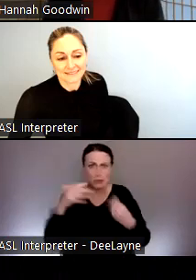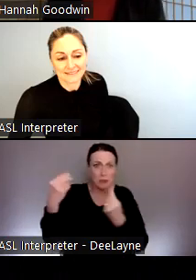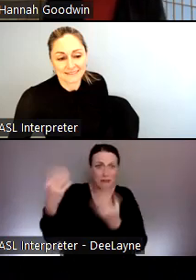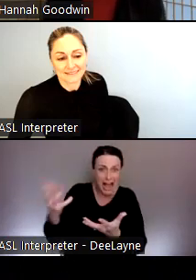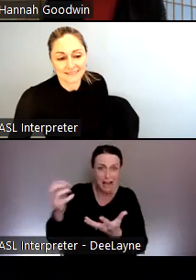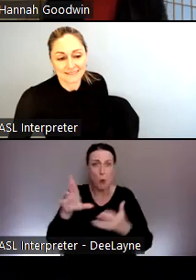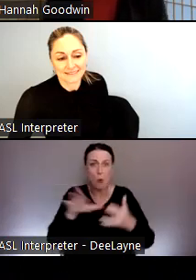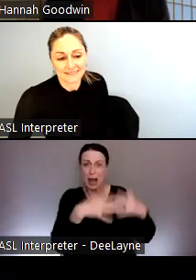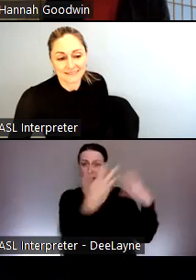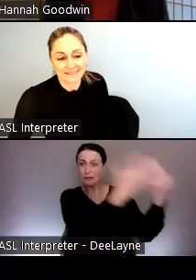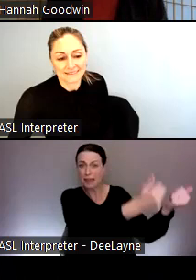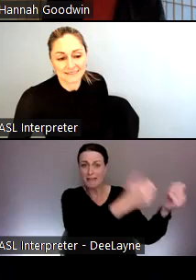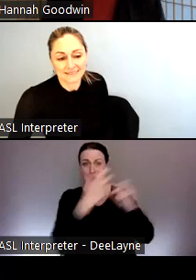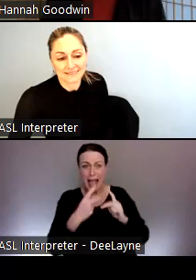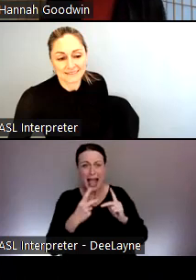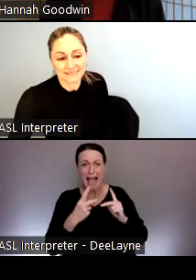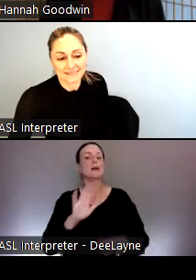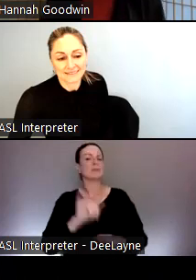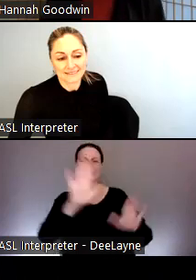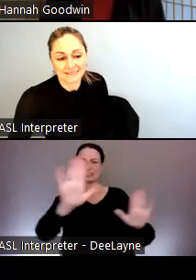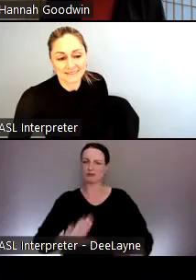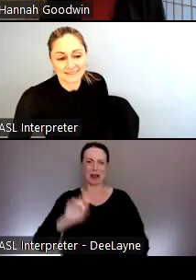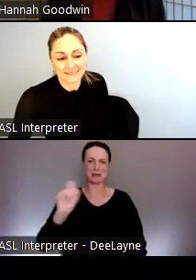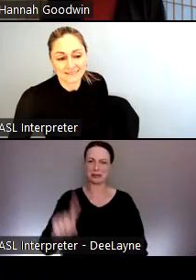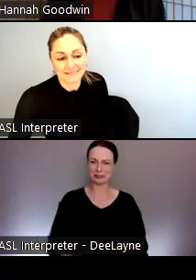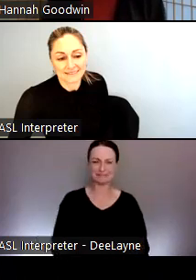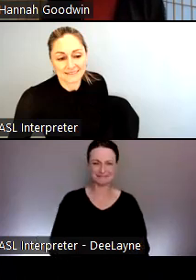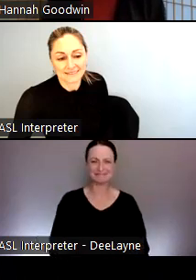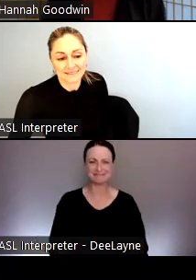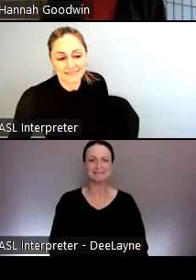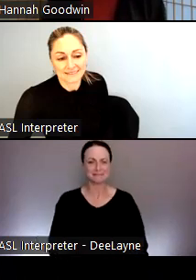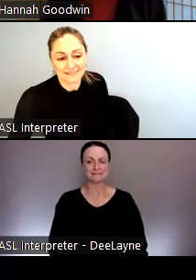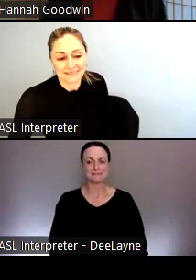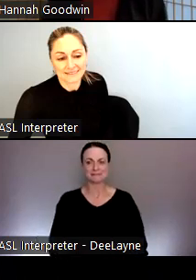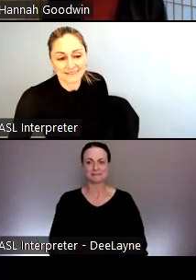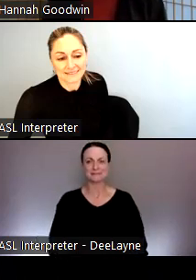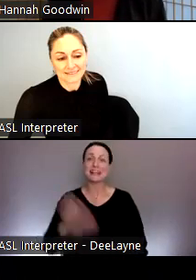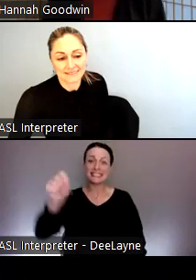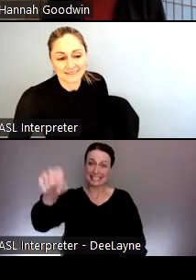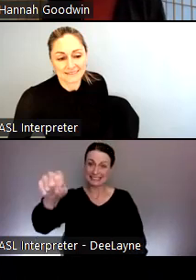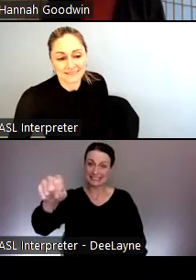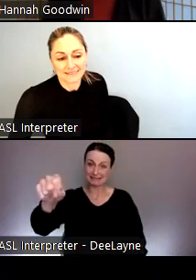That is a great question. And yes, that is considered.